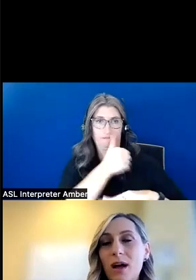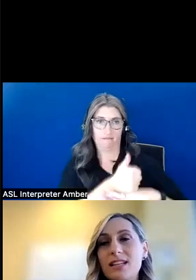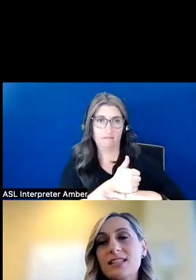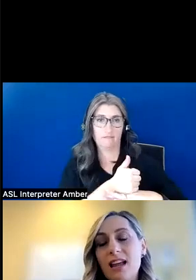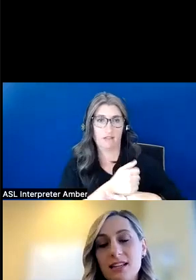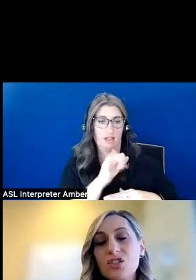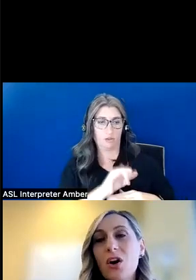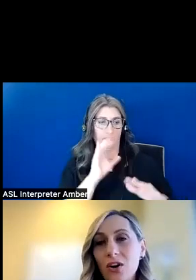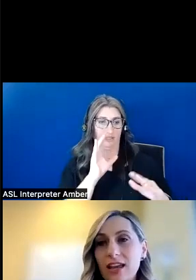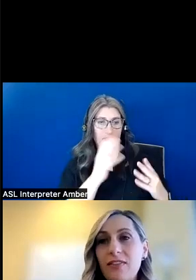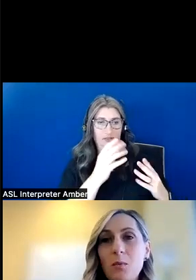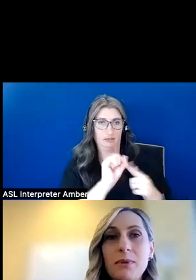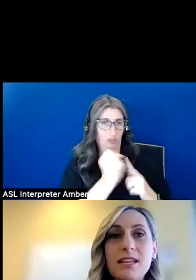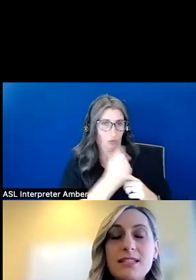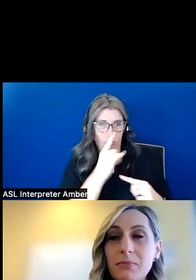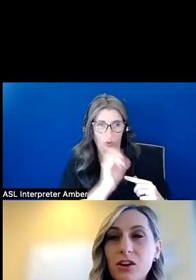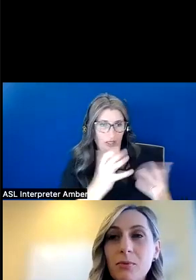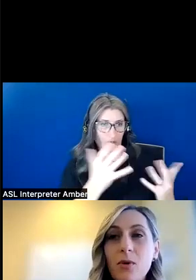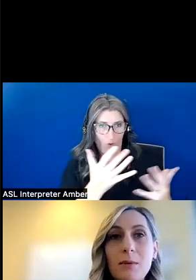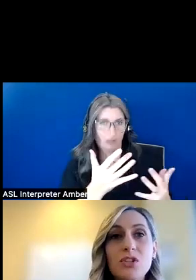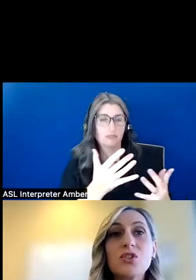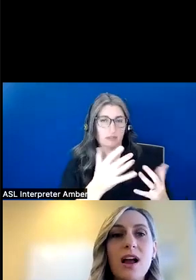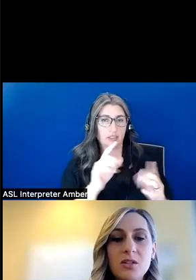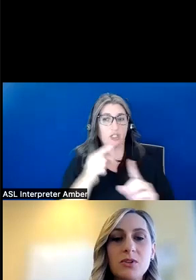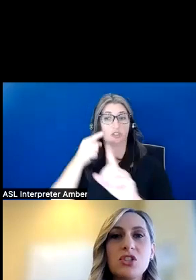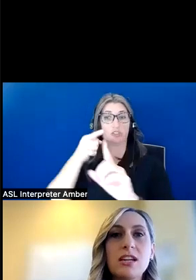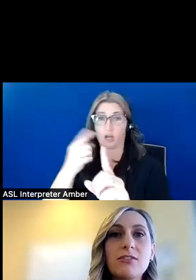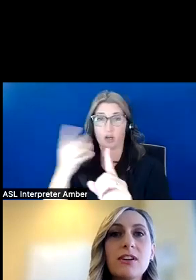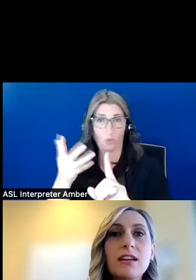What is a target that would be something your program should try to achieve?